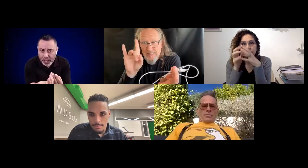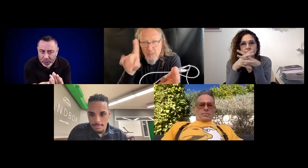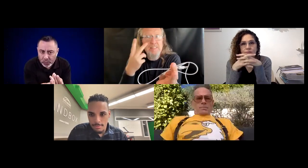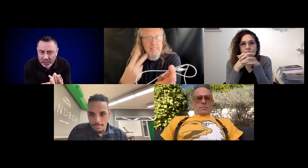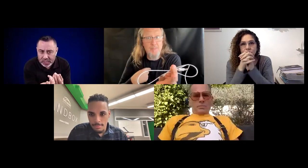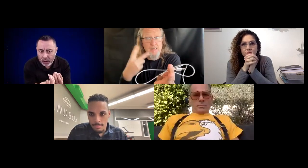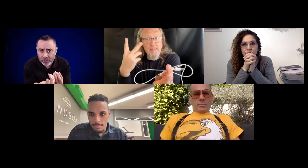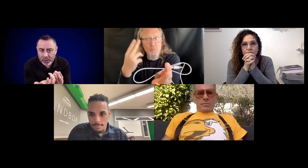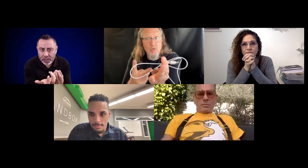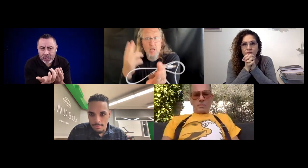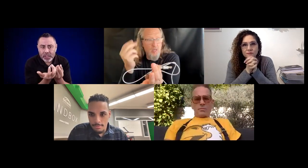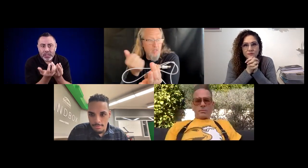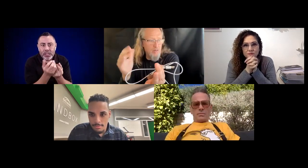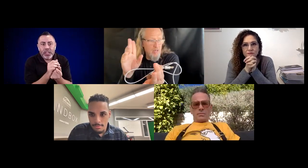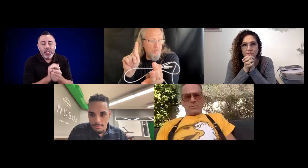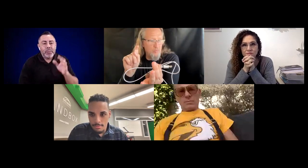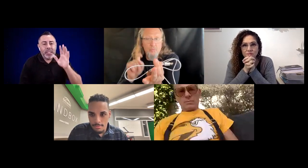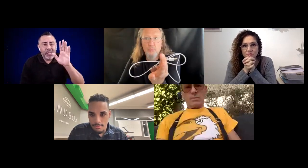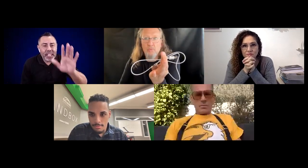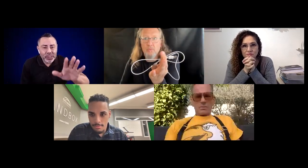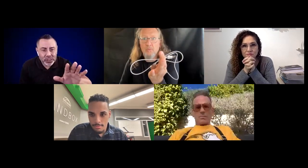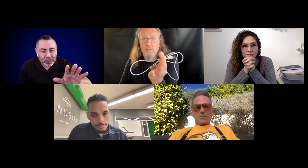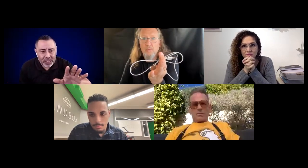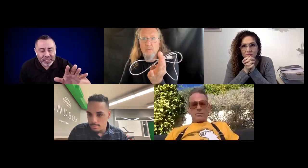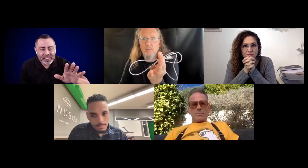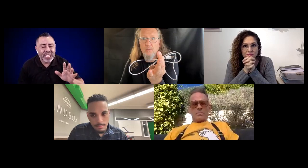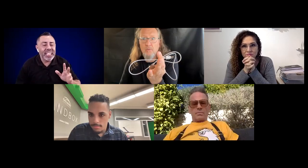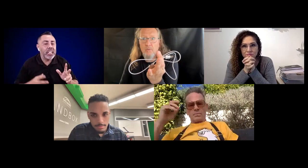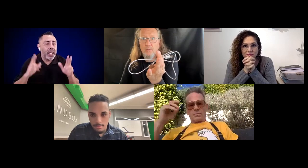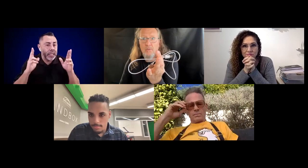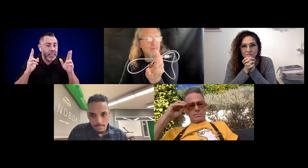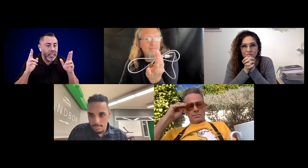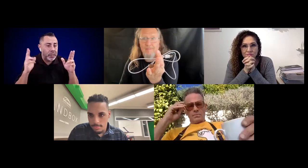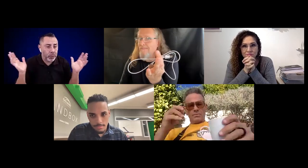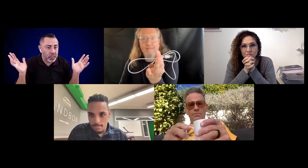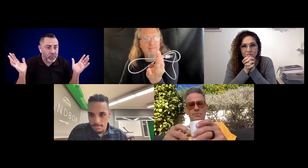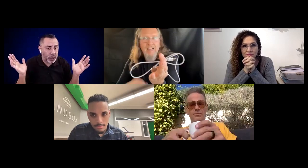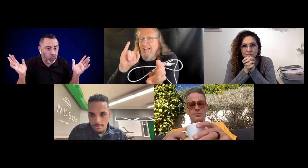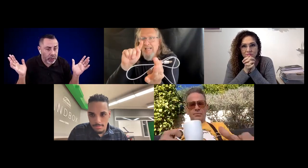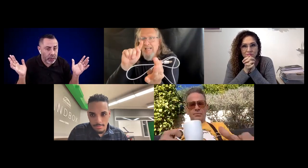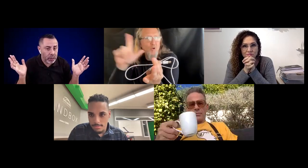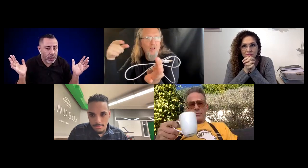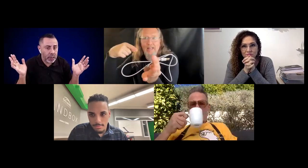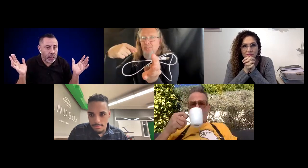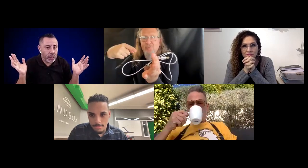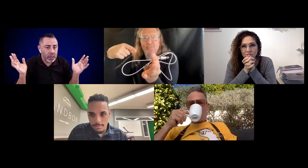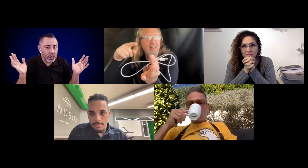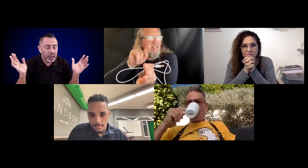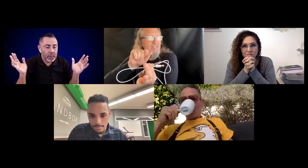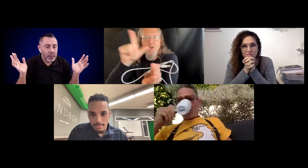You wrap it around itself. But let me ask you something. Did I cut any portion of my cord?